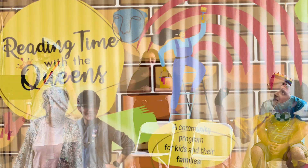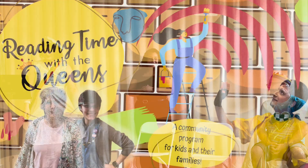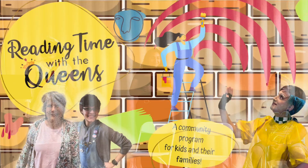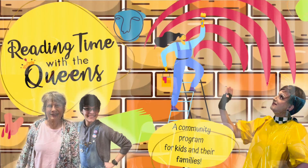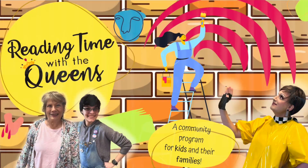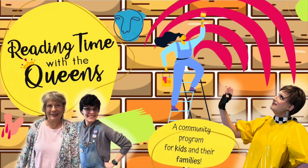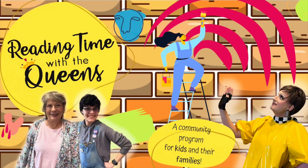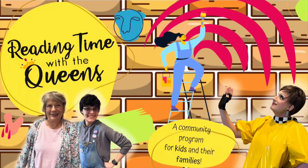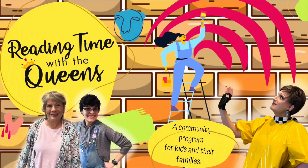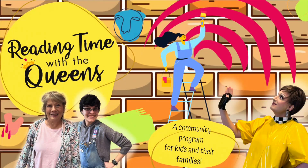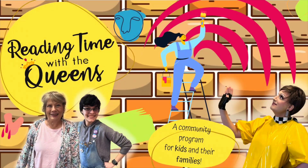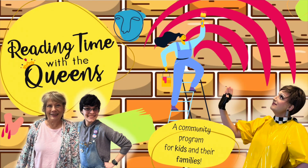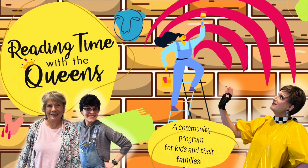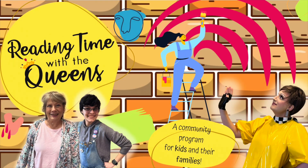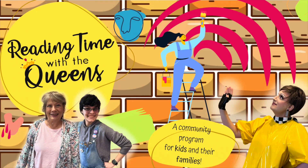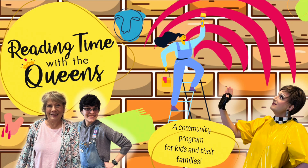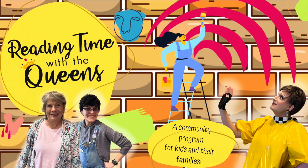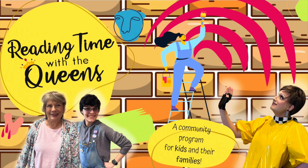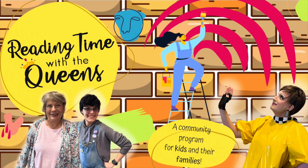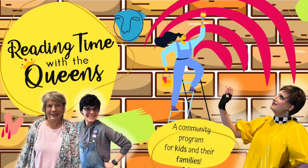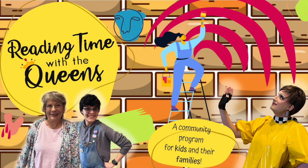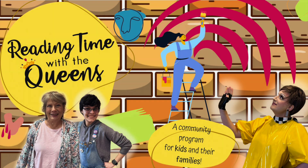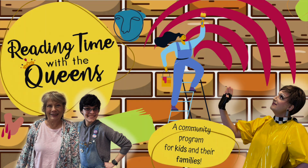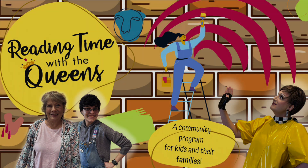***Thank you for your patience on the captions while Miss Cali was on vacation!***